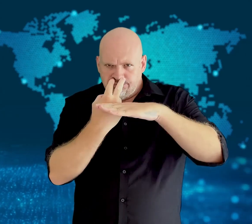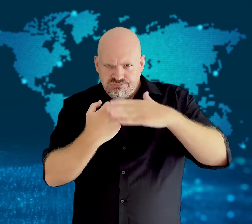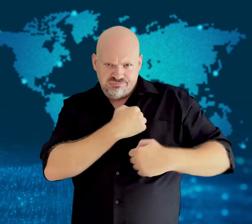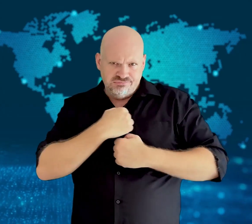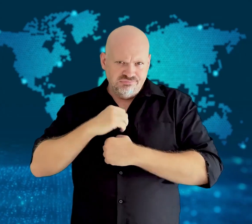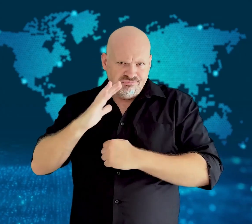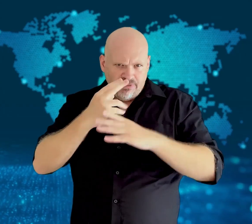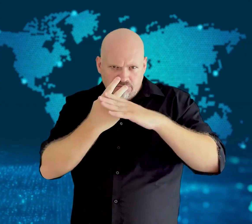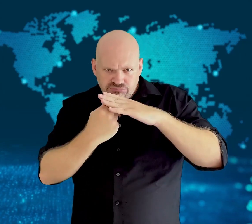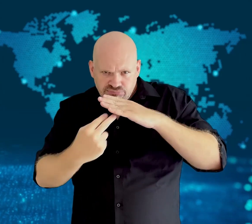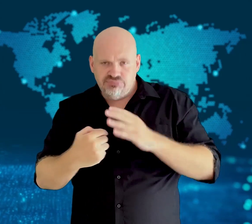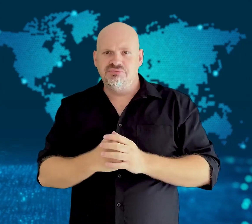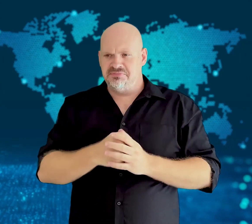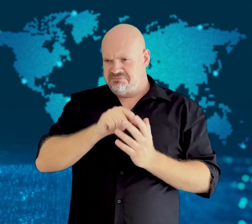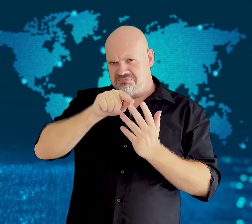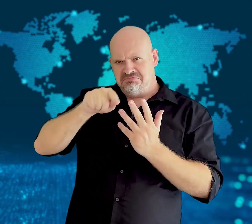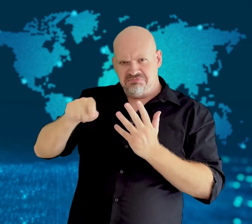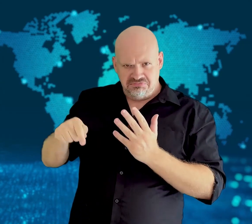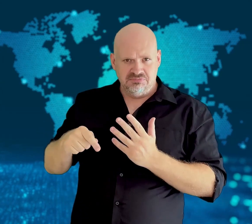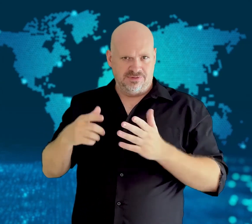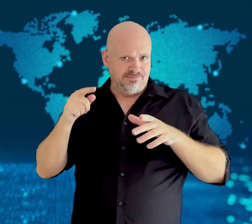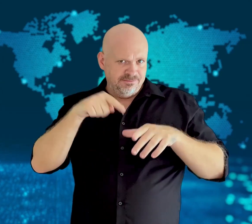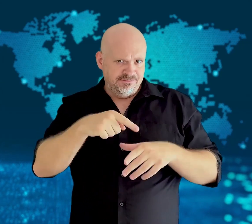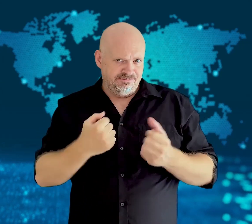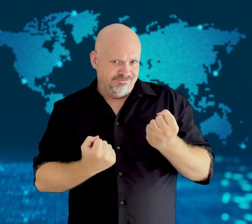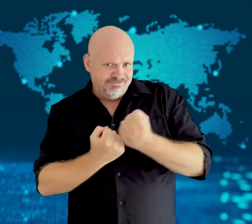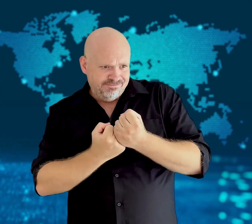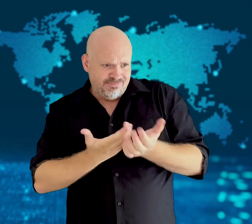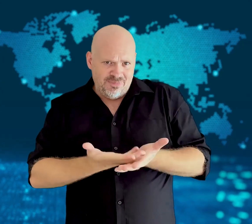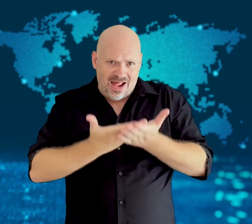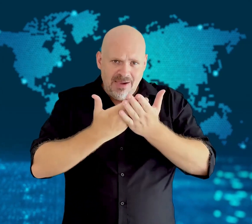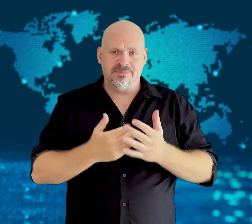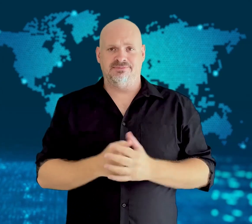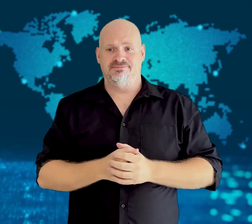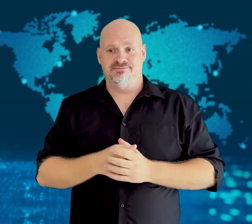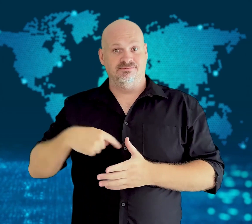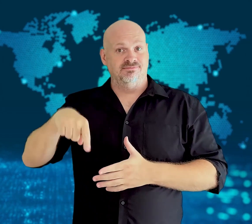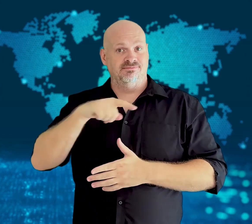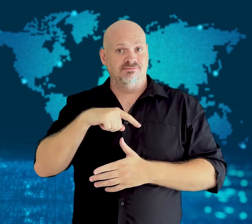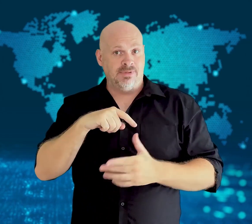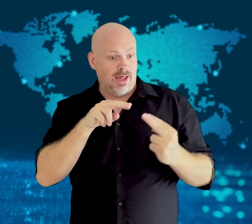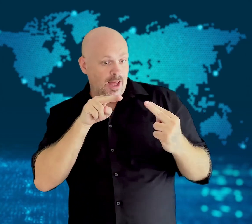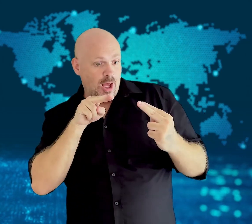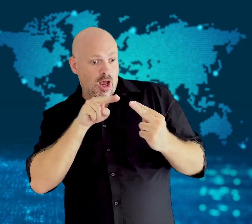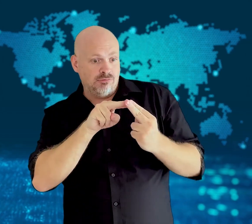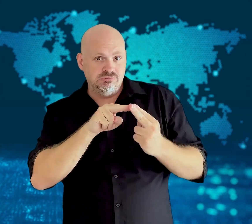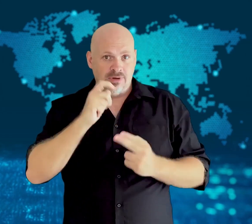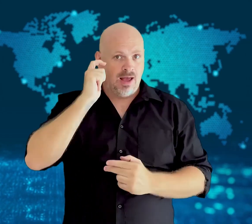The rescue teams have not had any contact with the miners